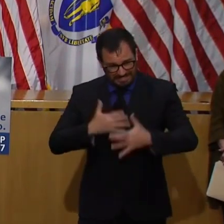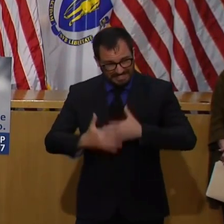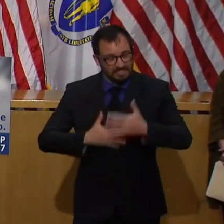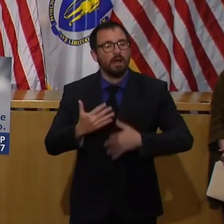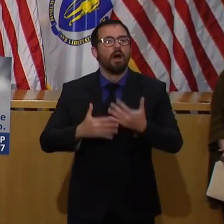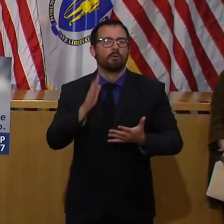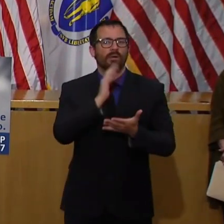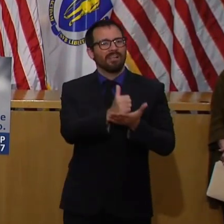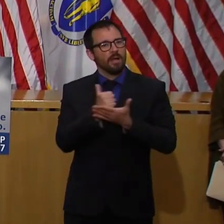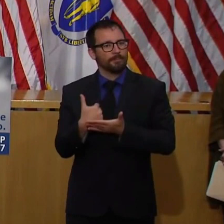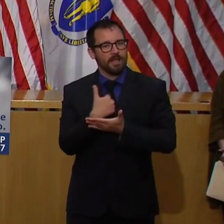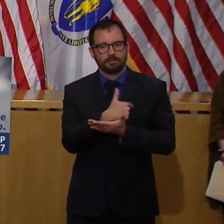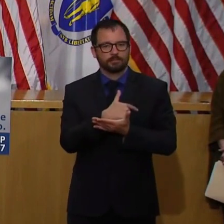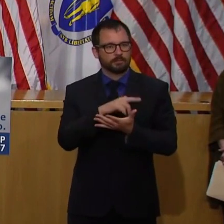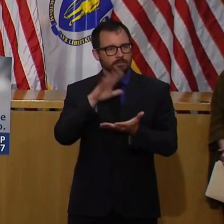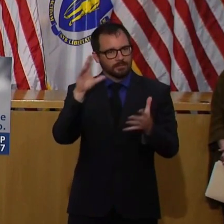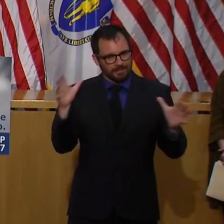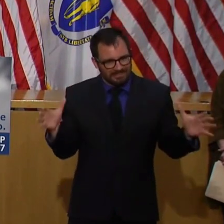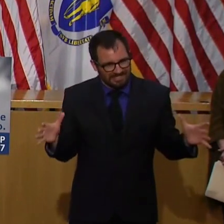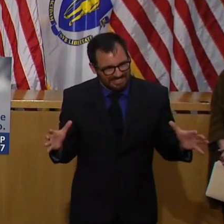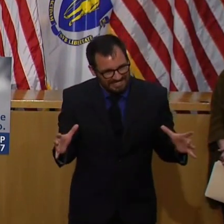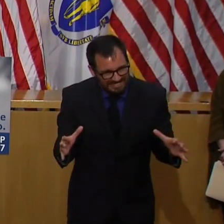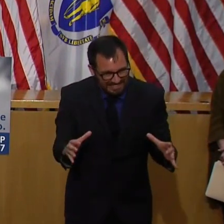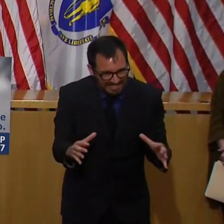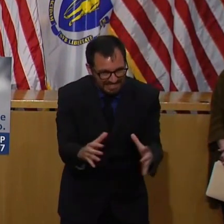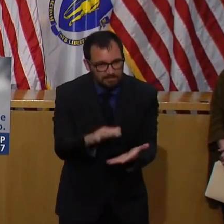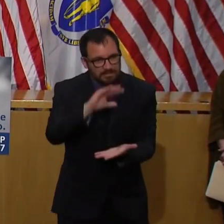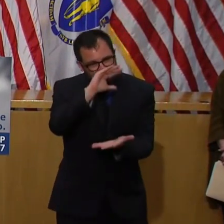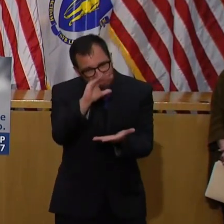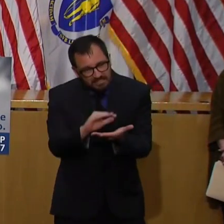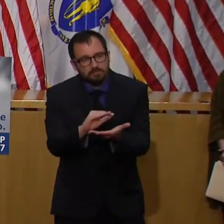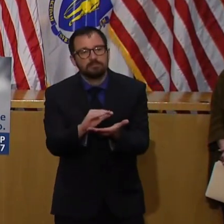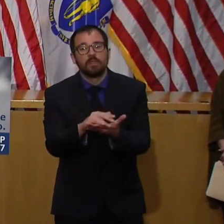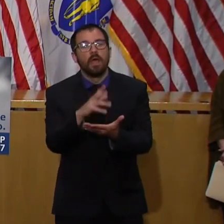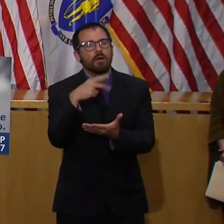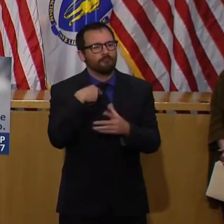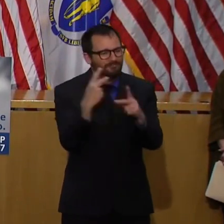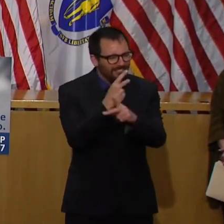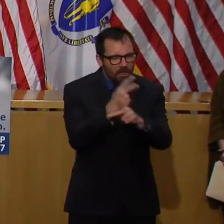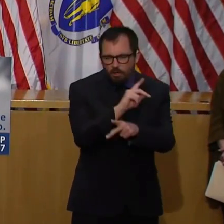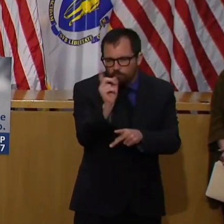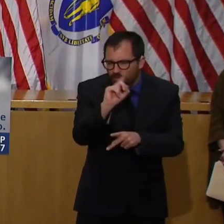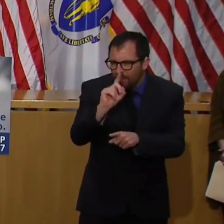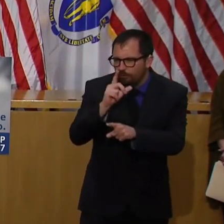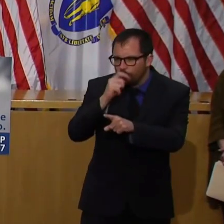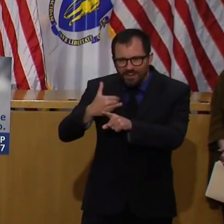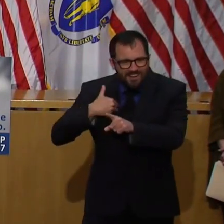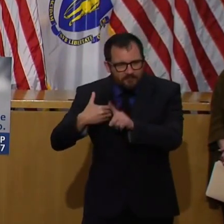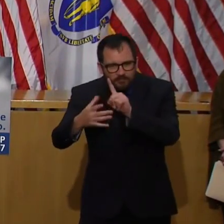STOPPING THE SPREAD OF COVID-19 BUT ALSO TOWARD UNDERSTANDING WHERE THE VIRUS IS, WHO IT HAS